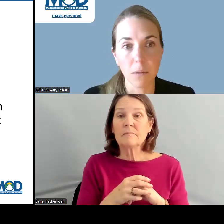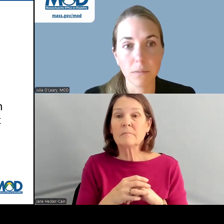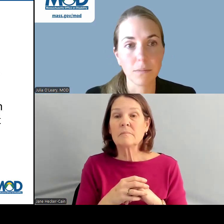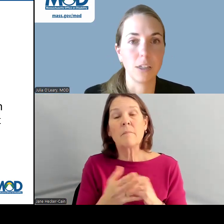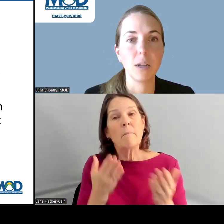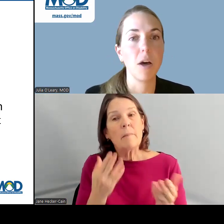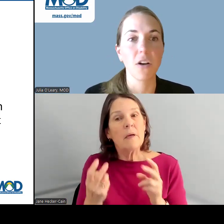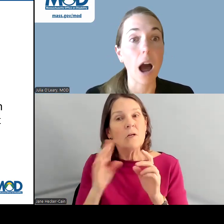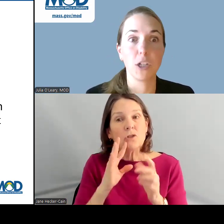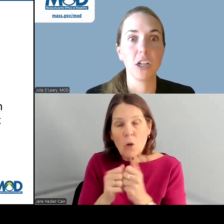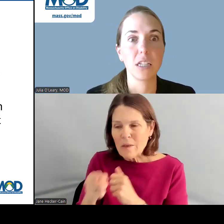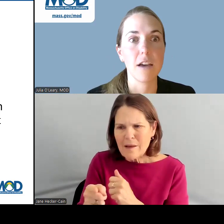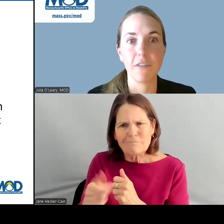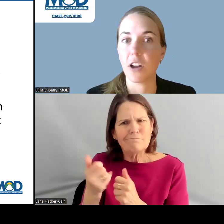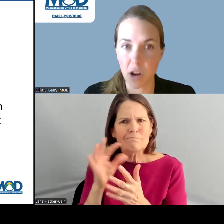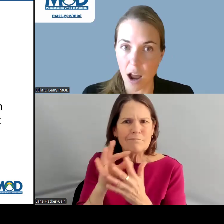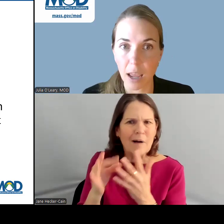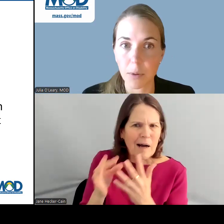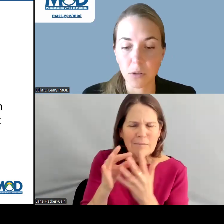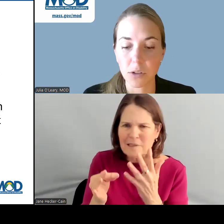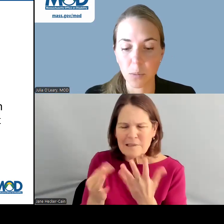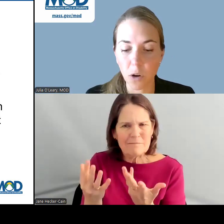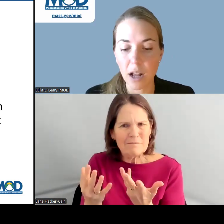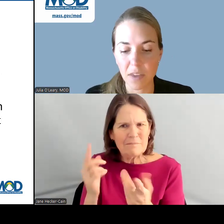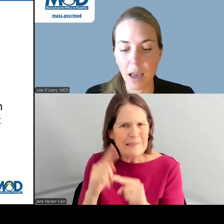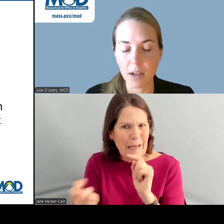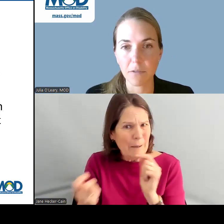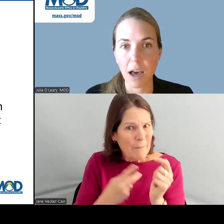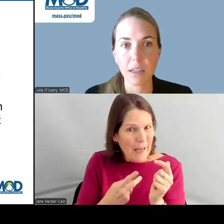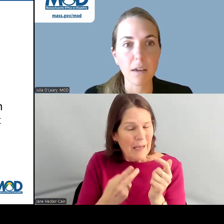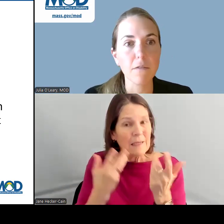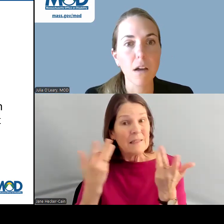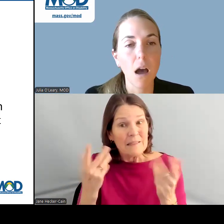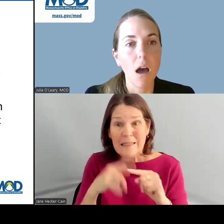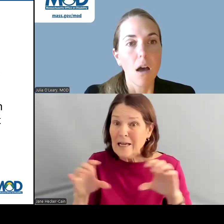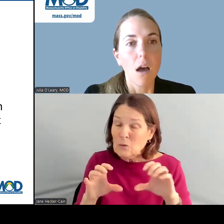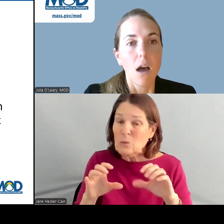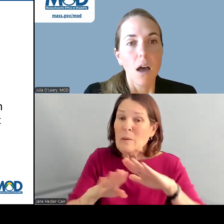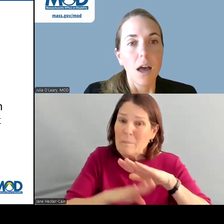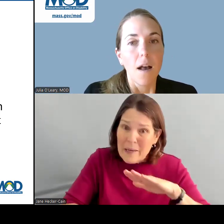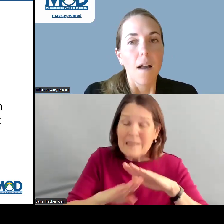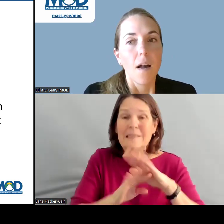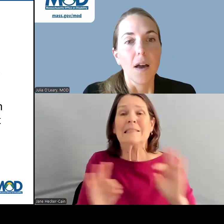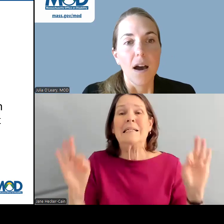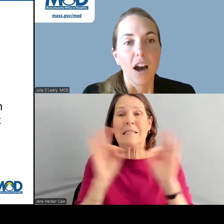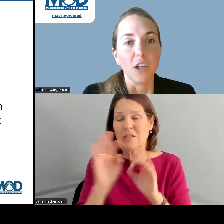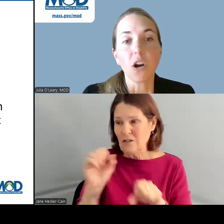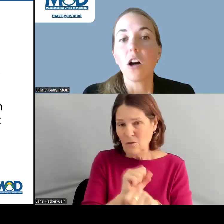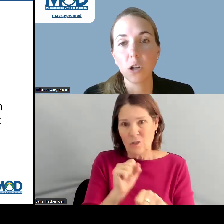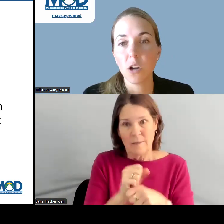Maybe you're going to talk about, you know, some other options if they're not able to resume work at the end of that leave.